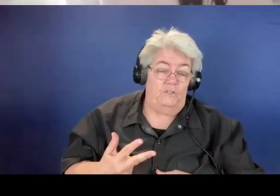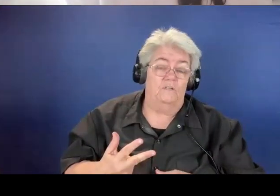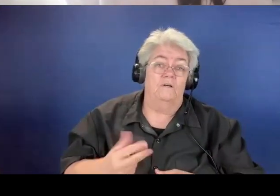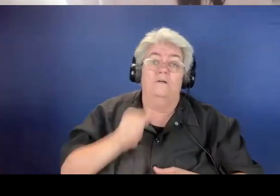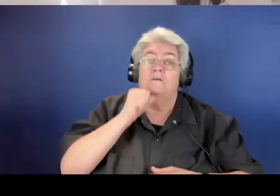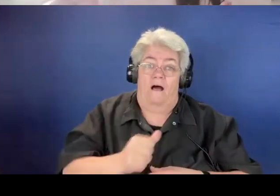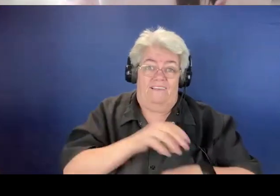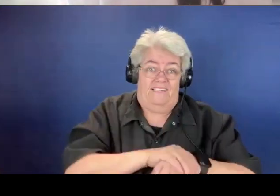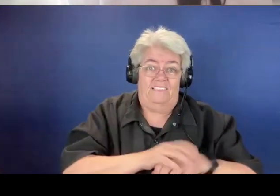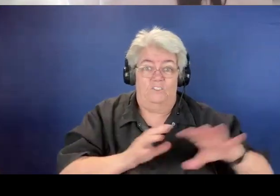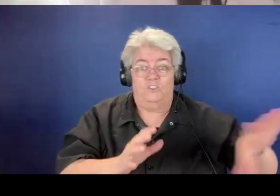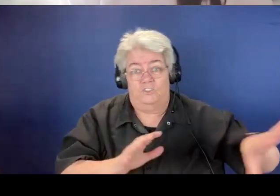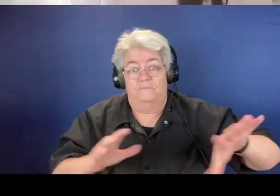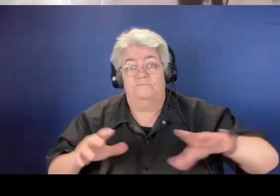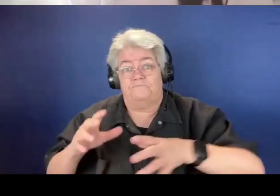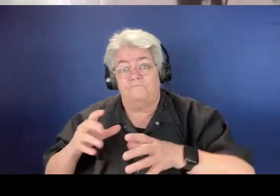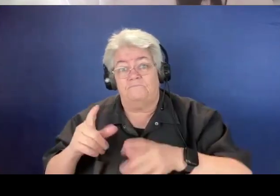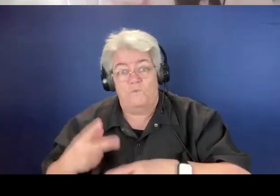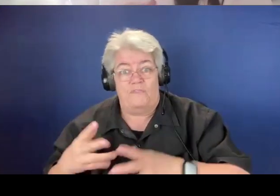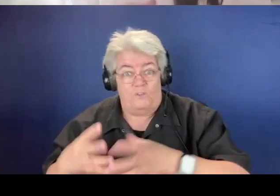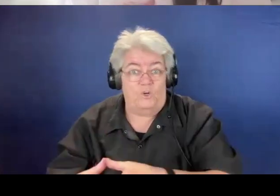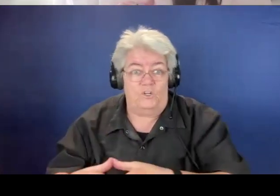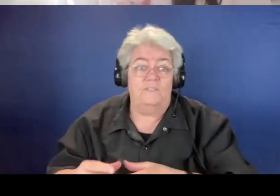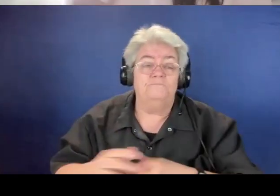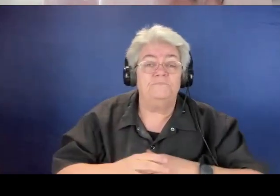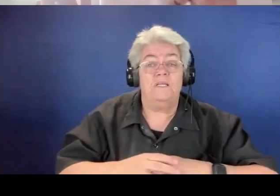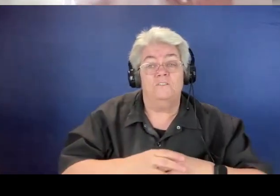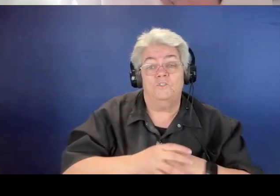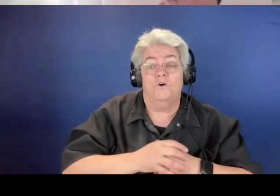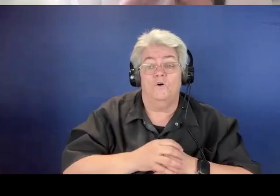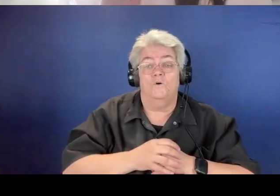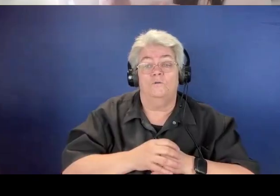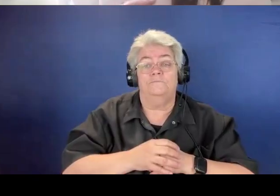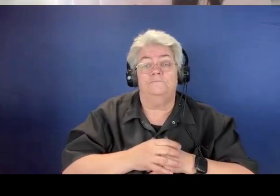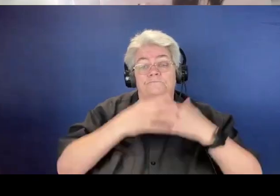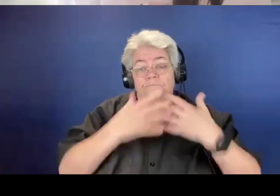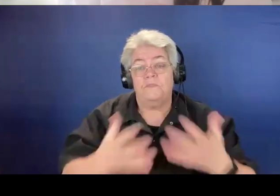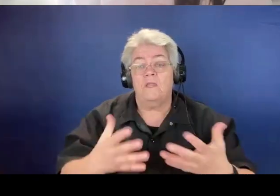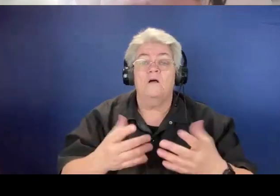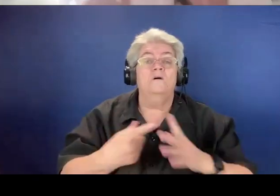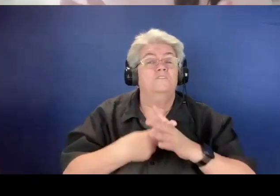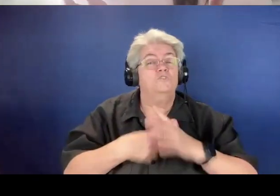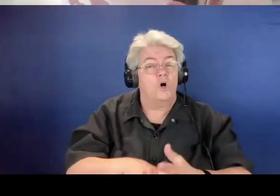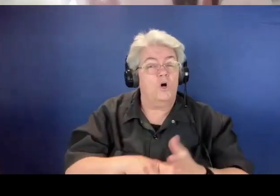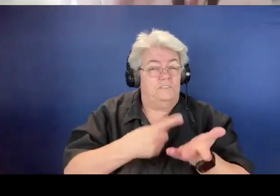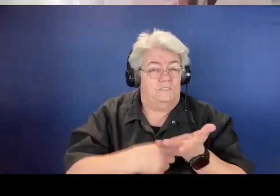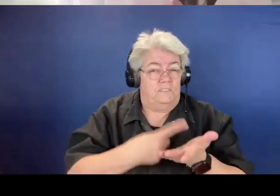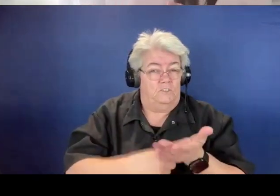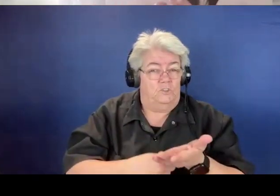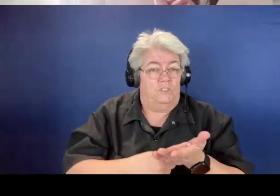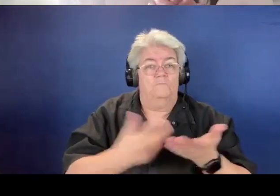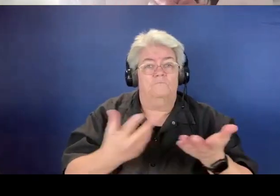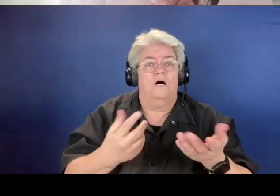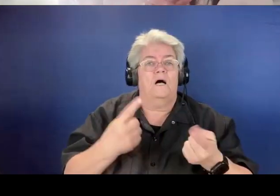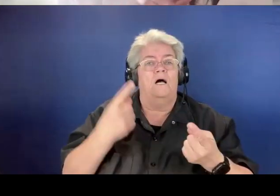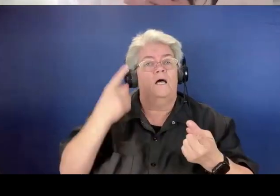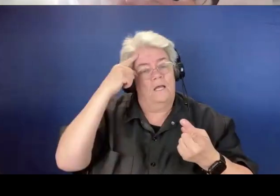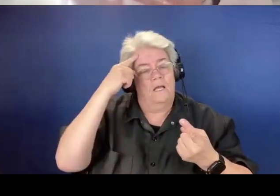many of you have joined us here today. So, let's kick off the discussion by busting some common myths.